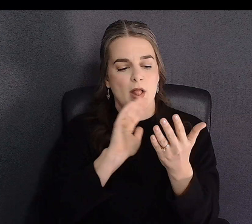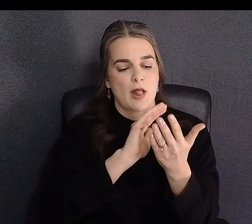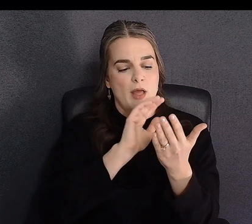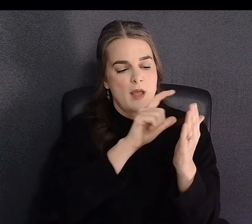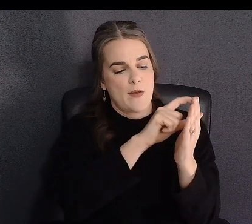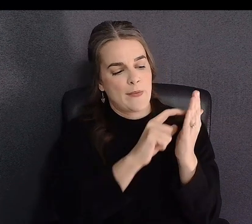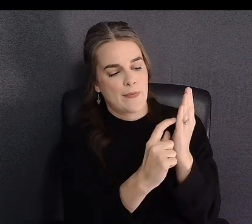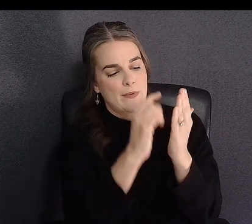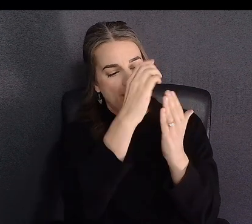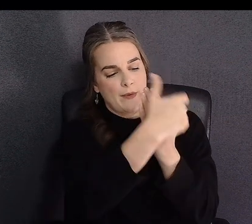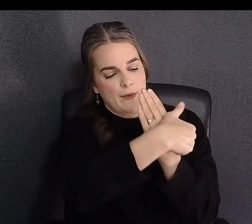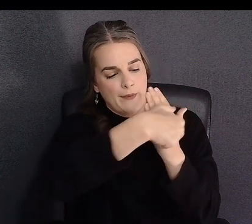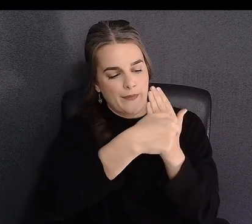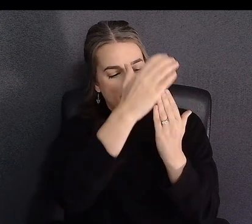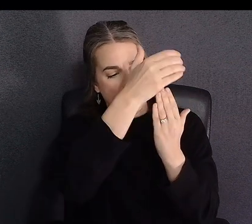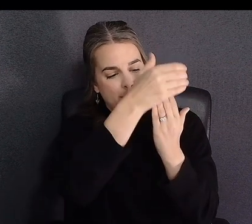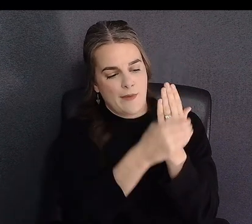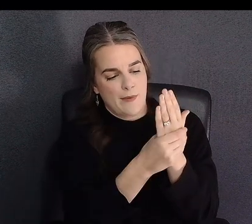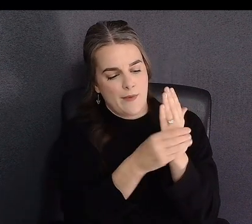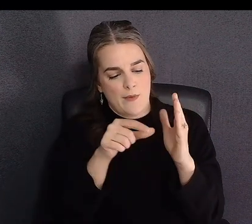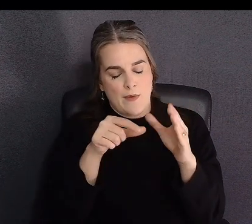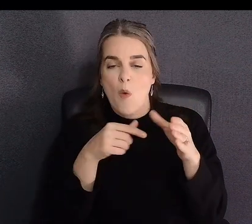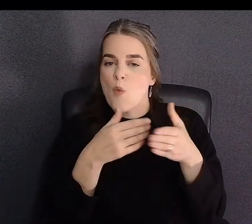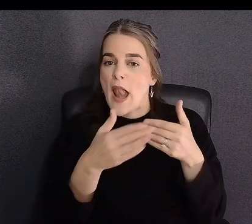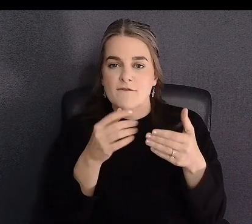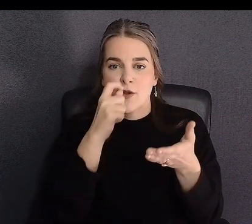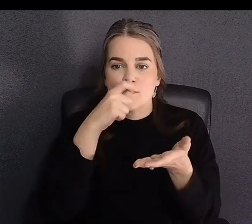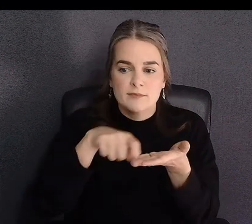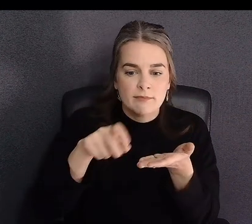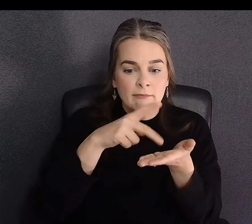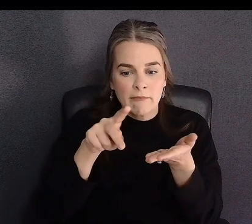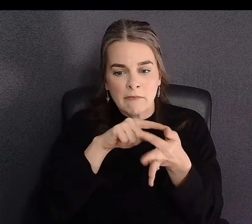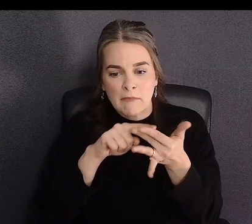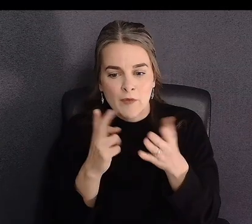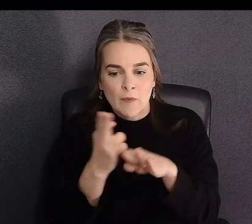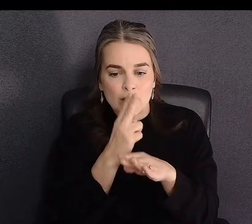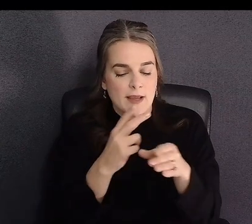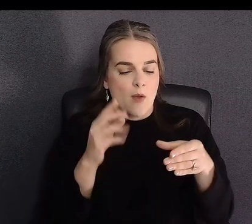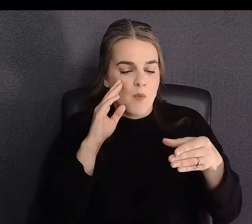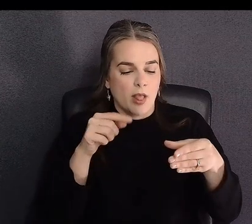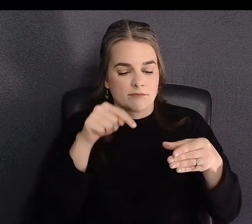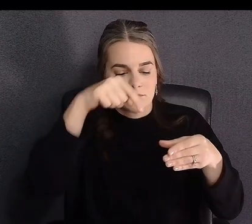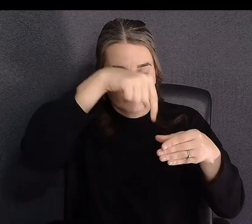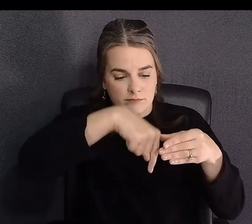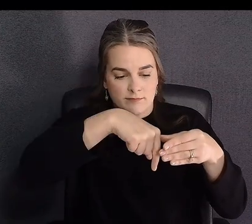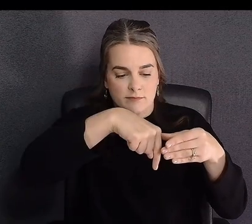onto both ends of whatever utensil you're using, and then these fabric ones that your utensil would